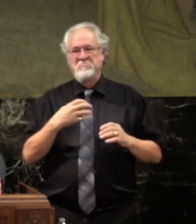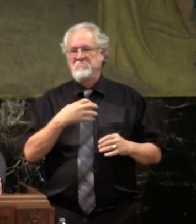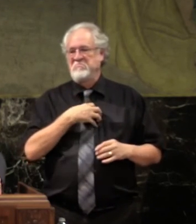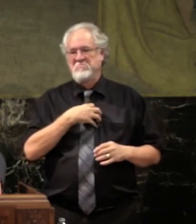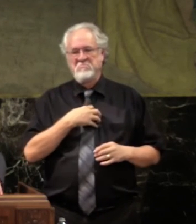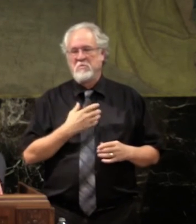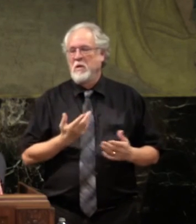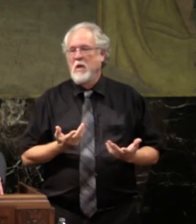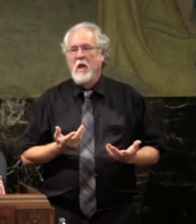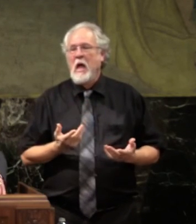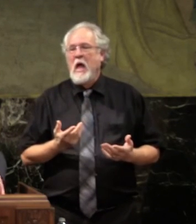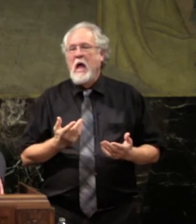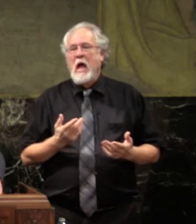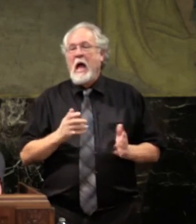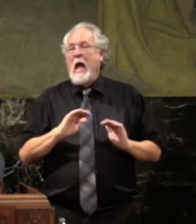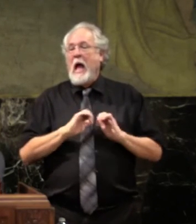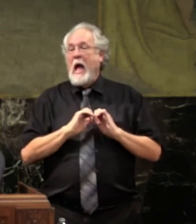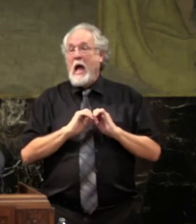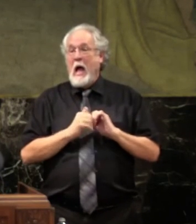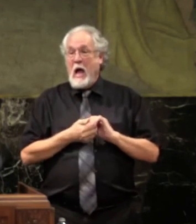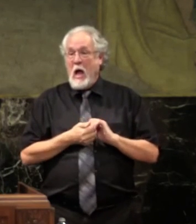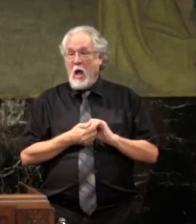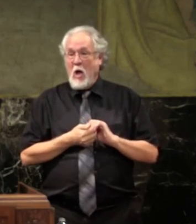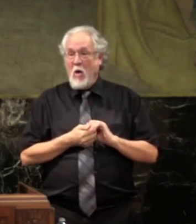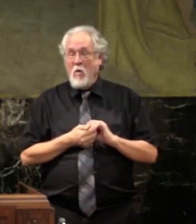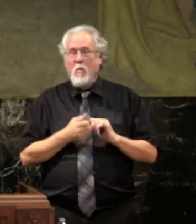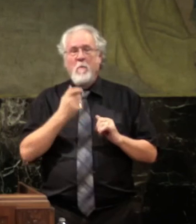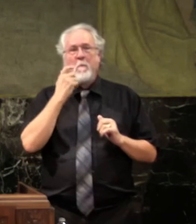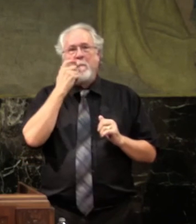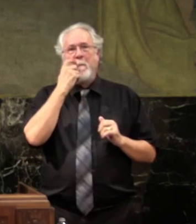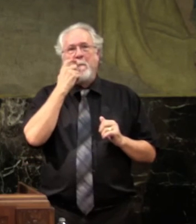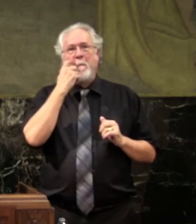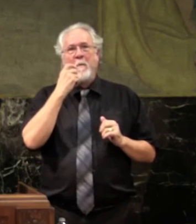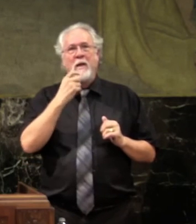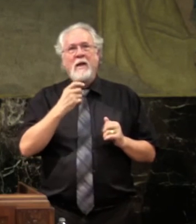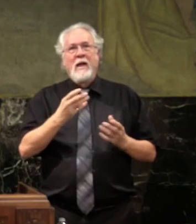I don't know how given the 550 million